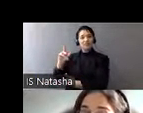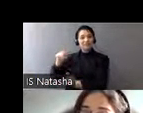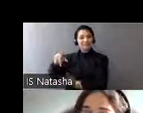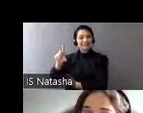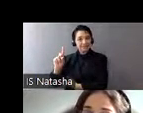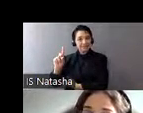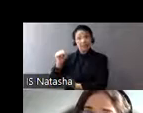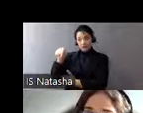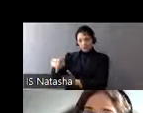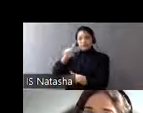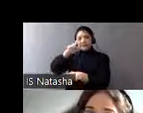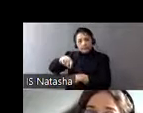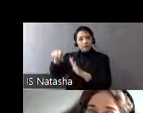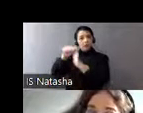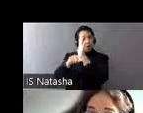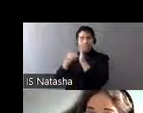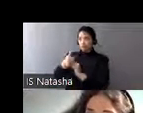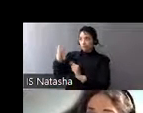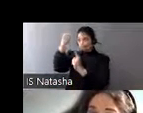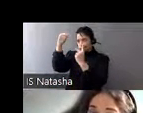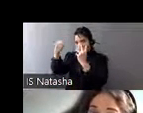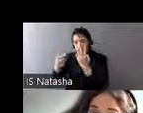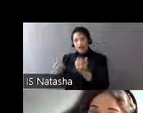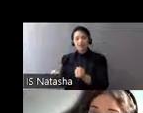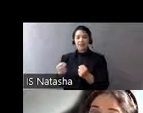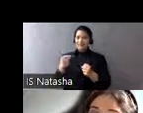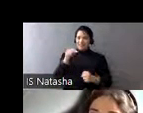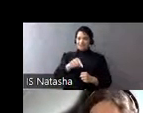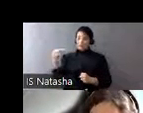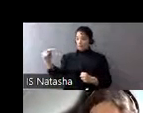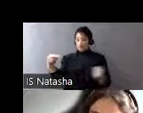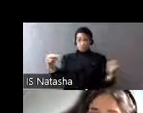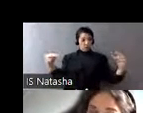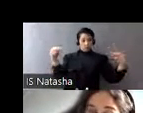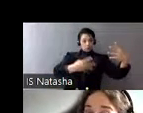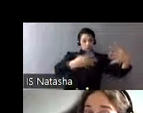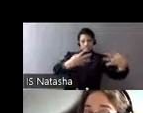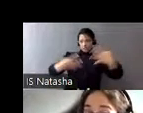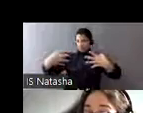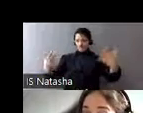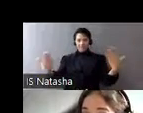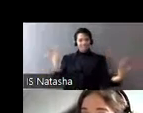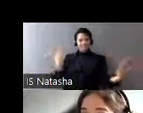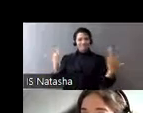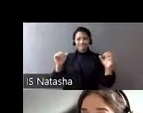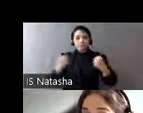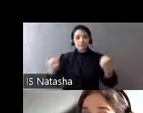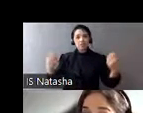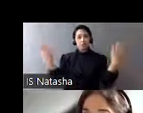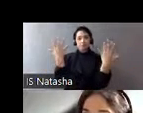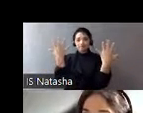So, this brings a lot of issues for organizations, because it means they can't really compare,